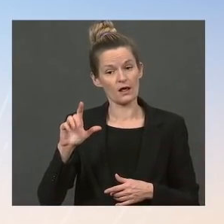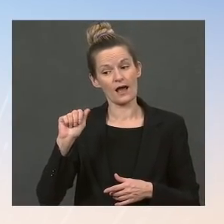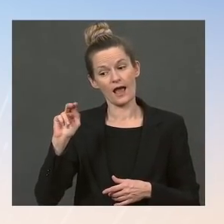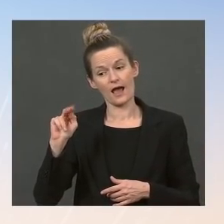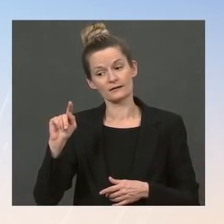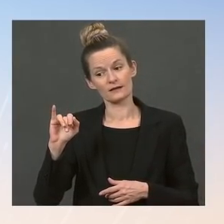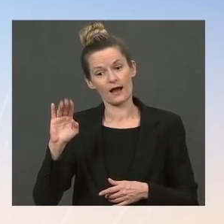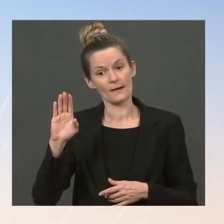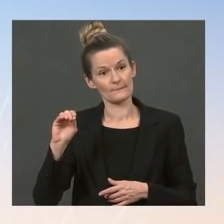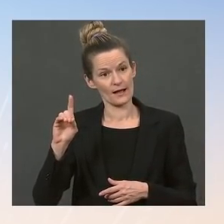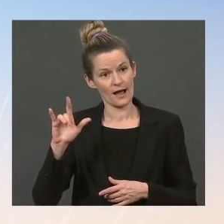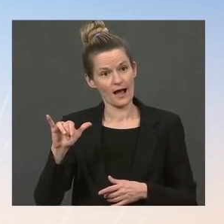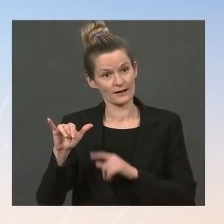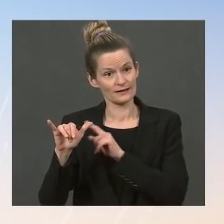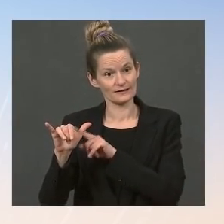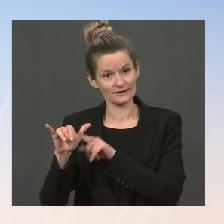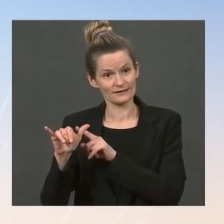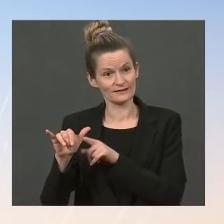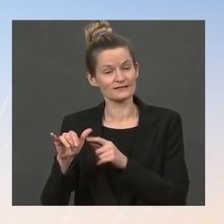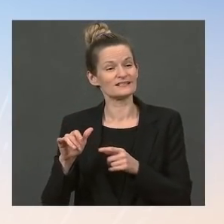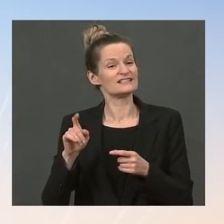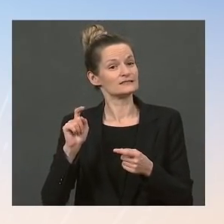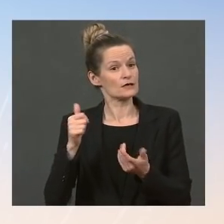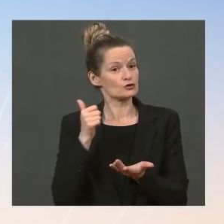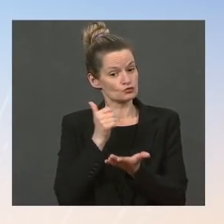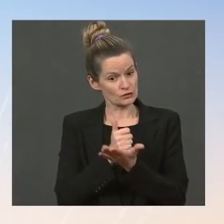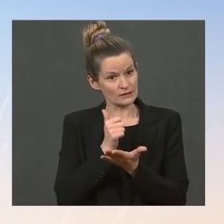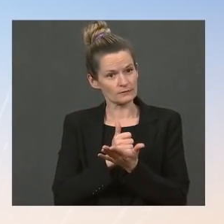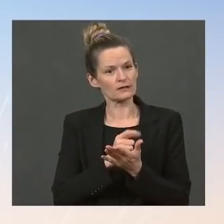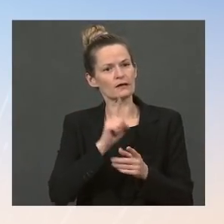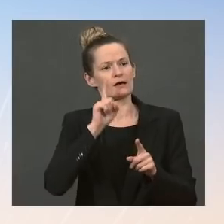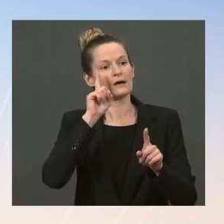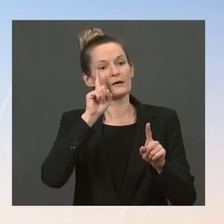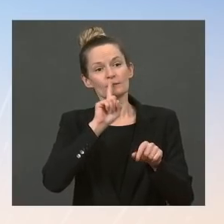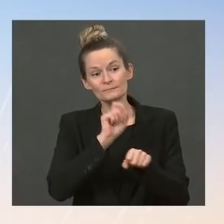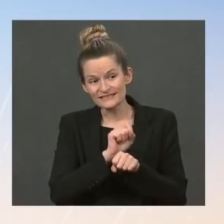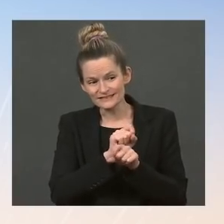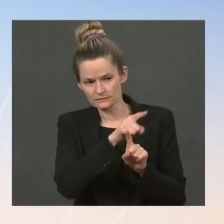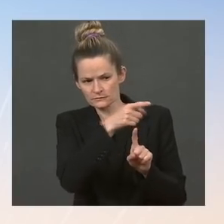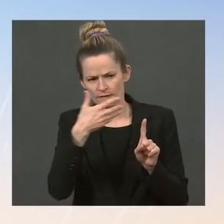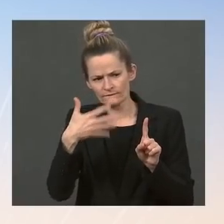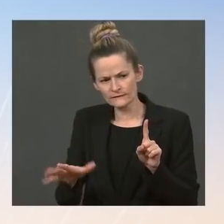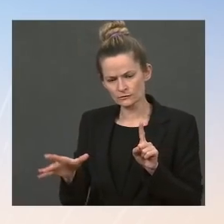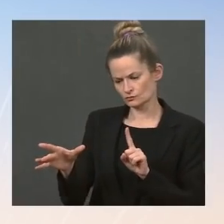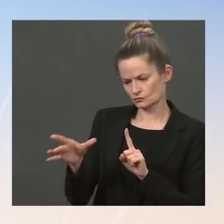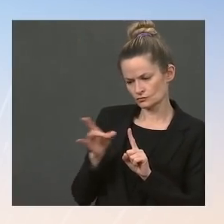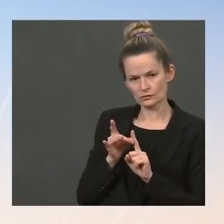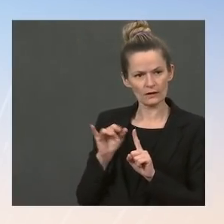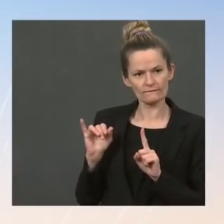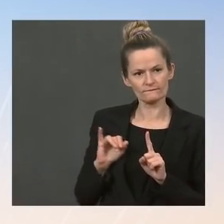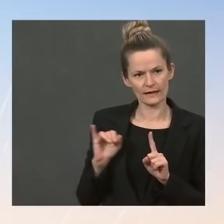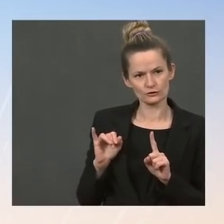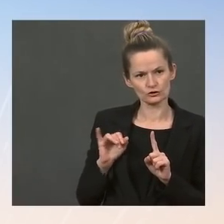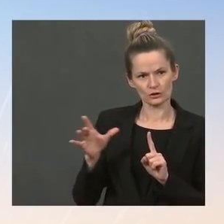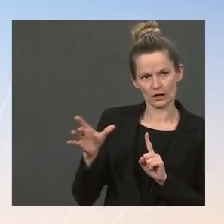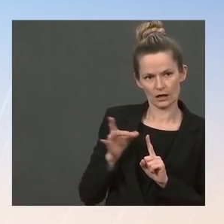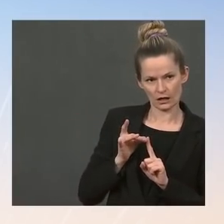So, clearly, the way to protect people and save more lives is to get them vaccinated so that they don't get the --